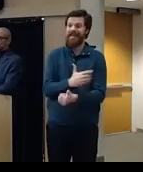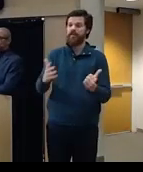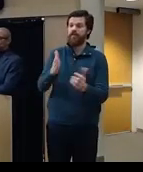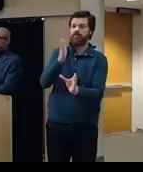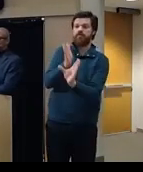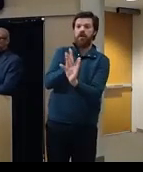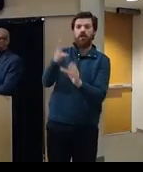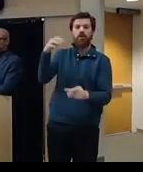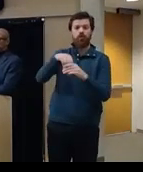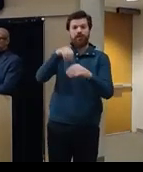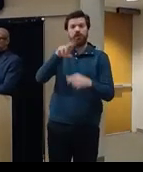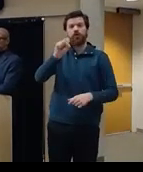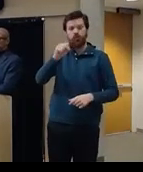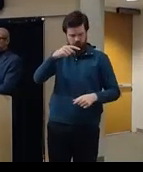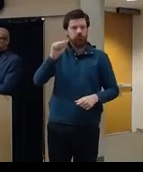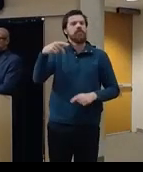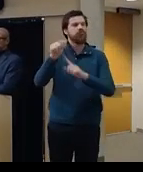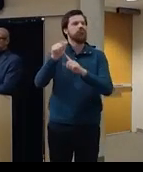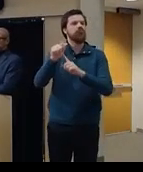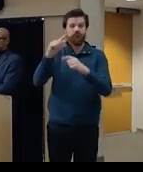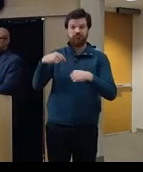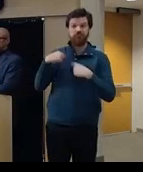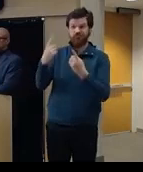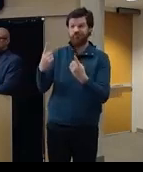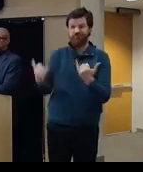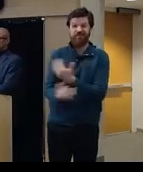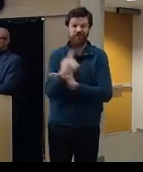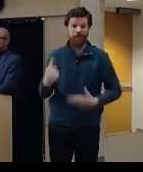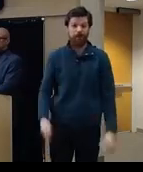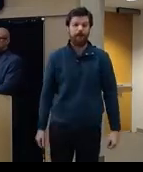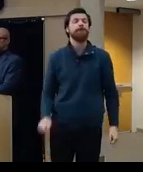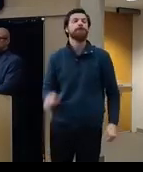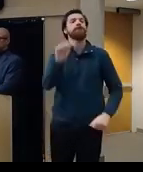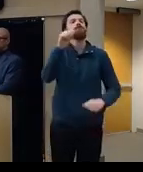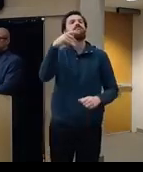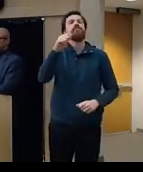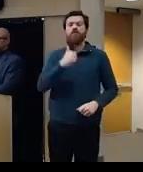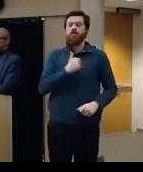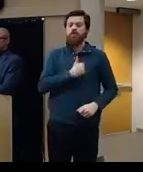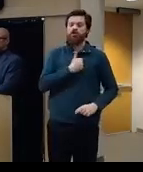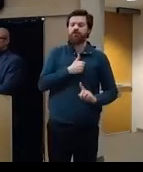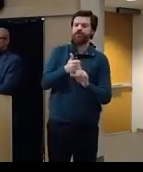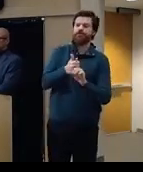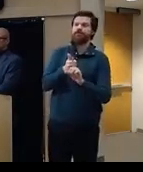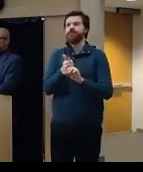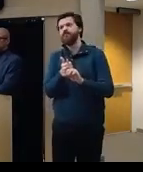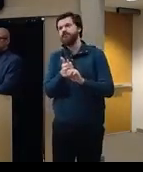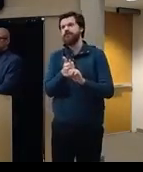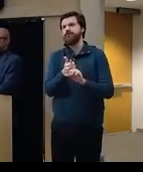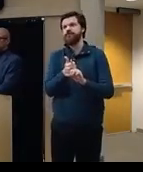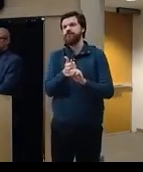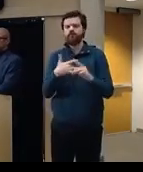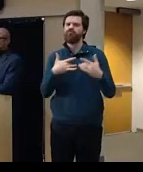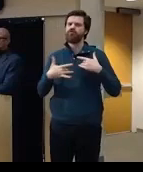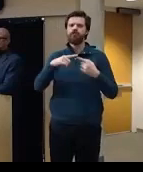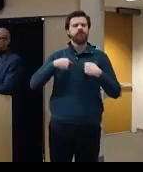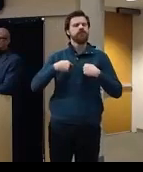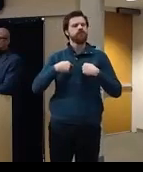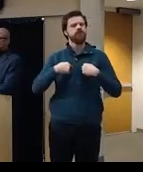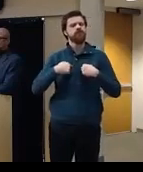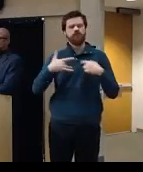in the US till this day APA apology is um troubling for me and it's troubling because